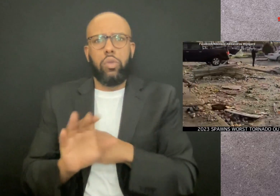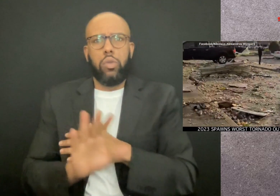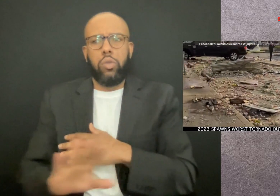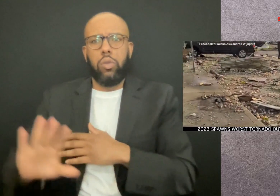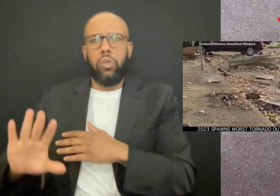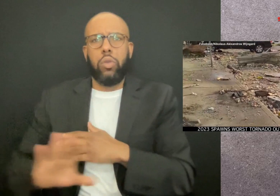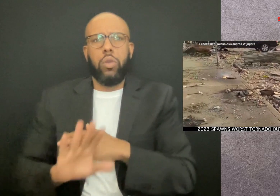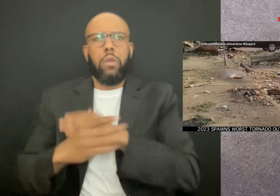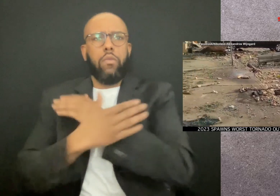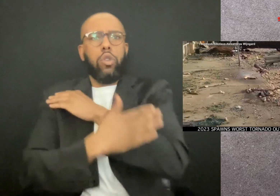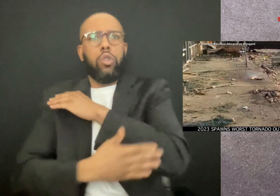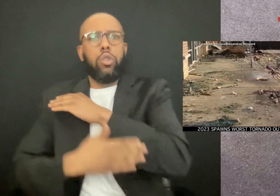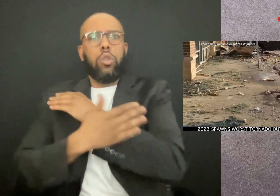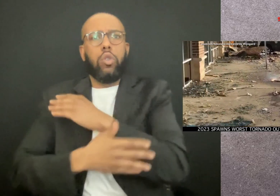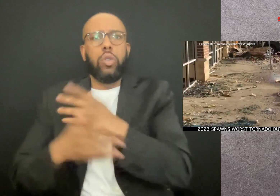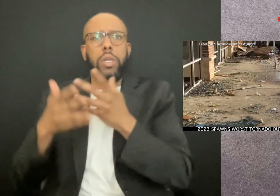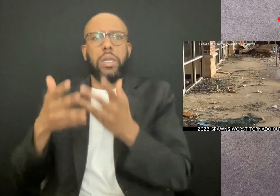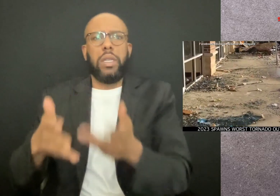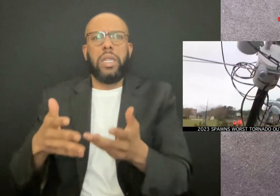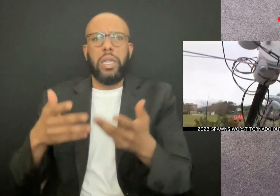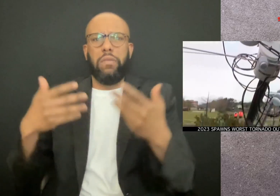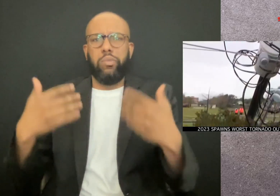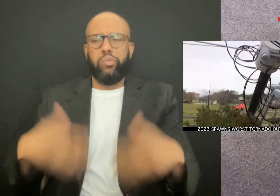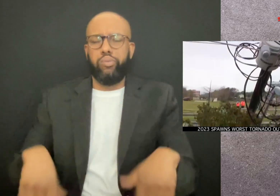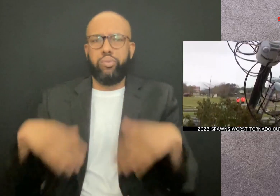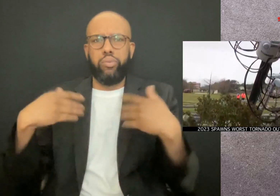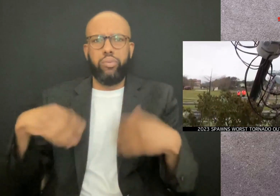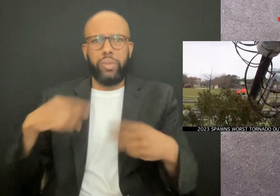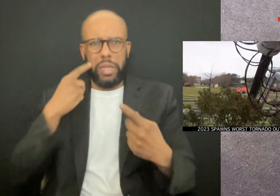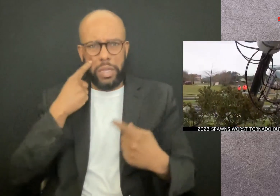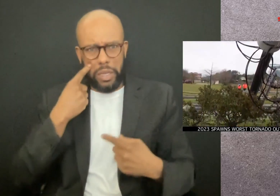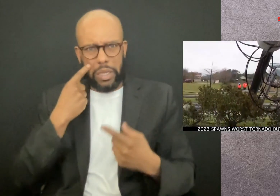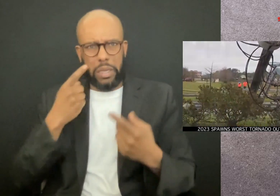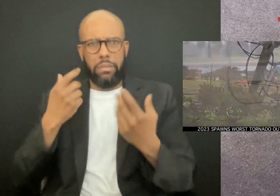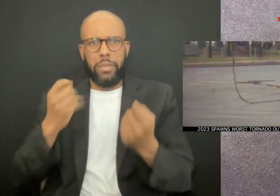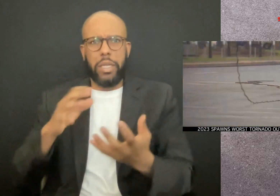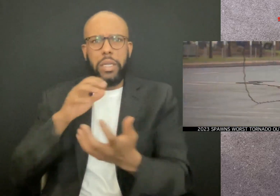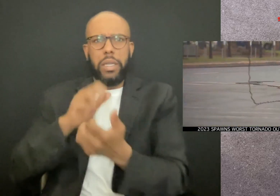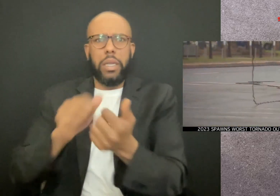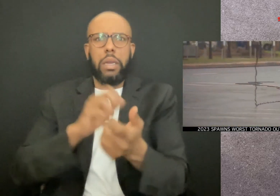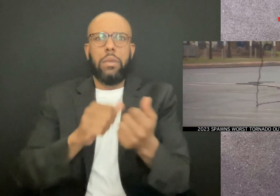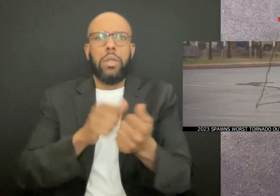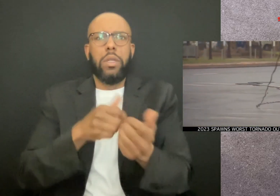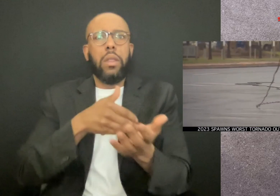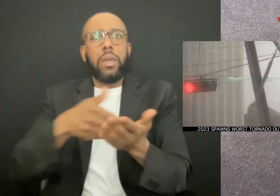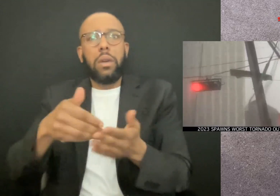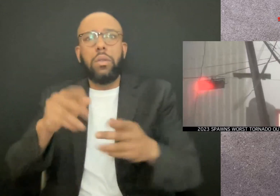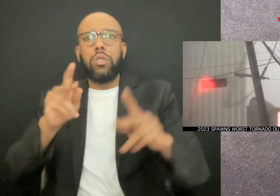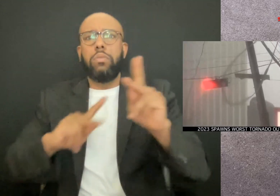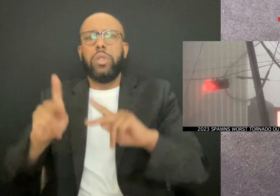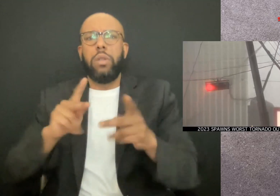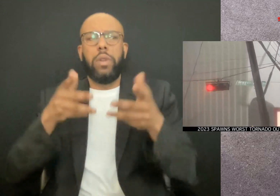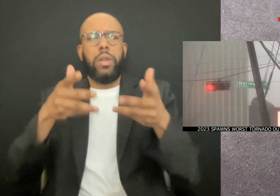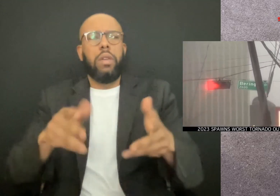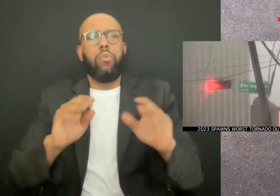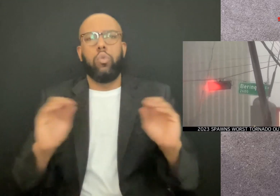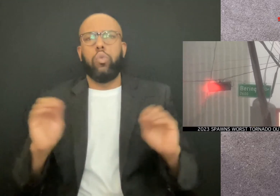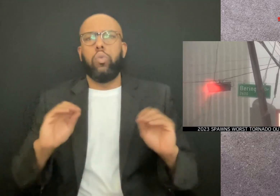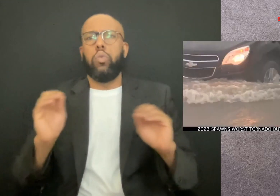the southern region of the country leaving massive damage and thousands of people are without power